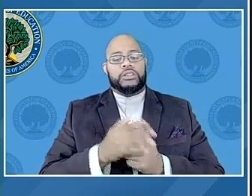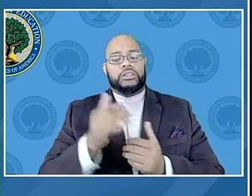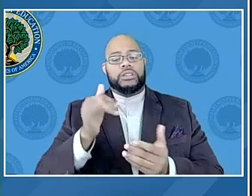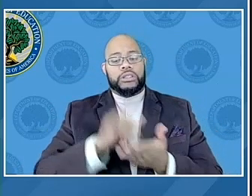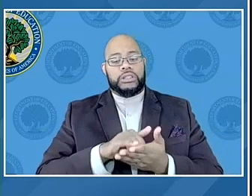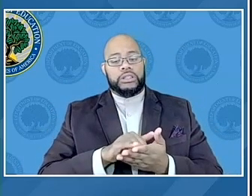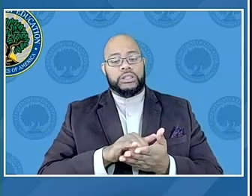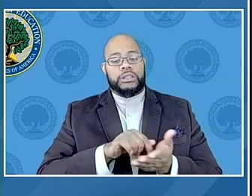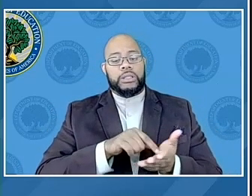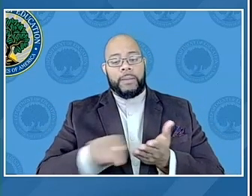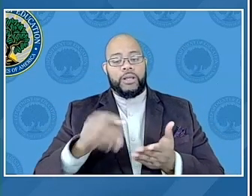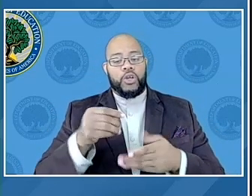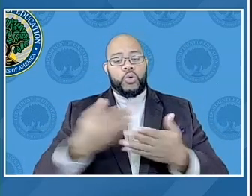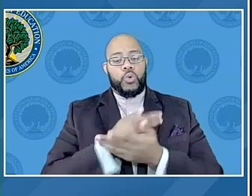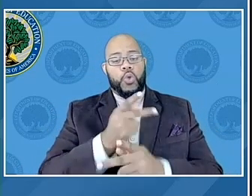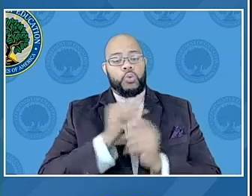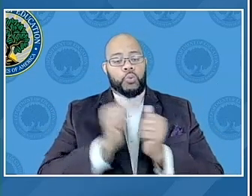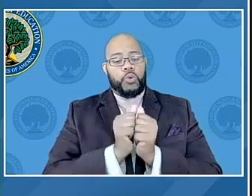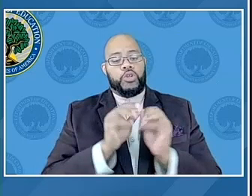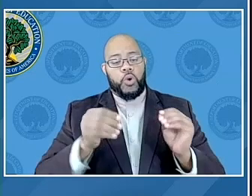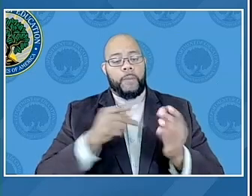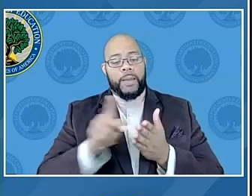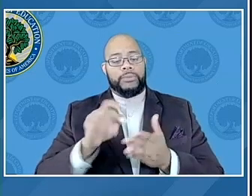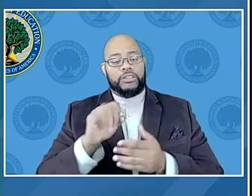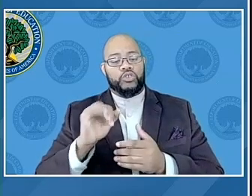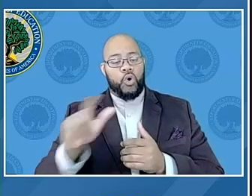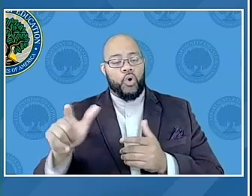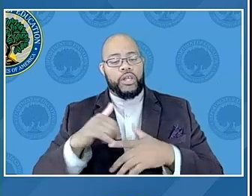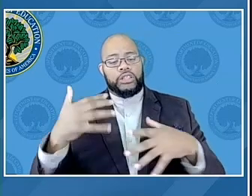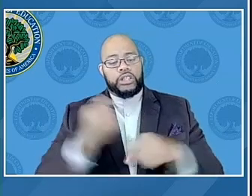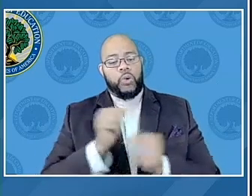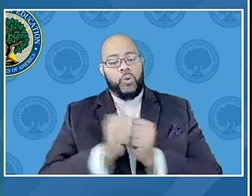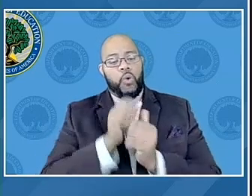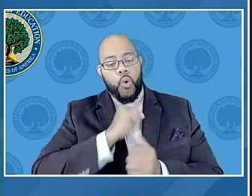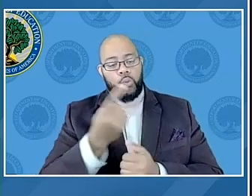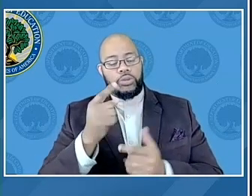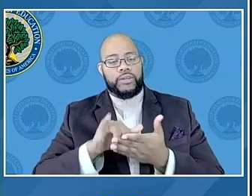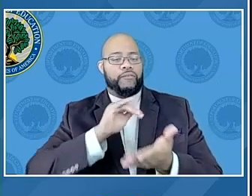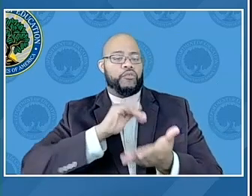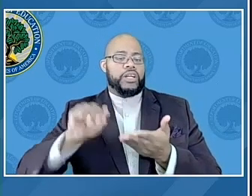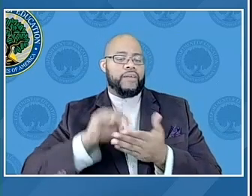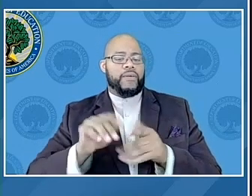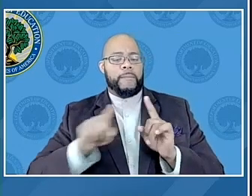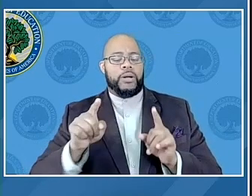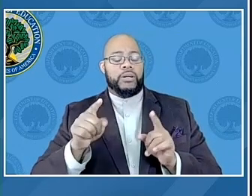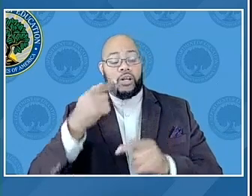loans with no payments at all is consolidated with old ones were forgiven, but us, because we had default or chapter